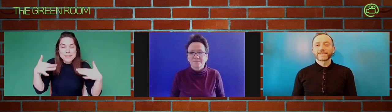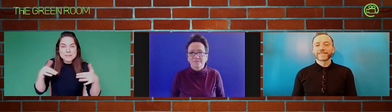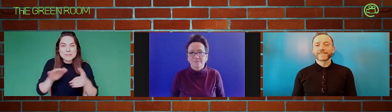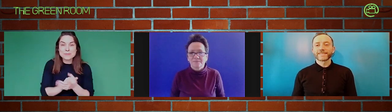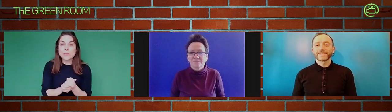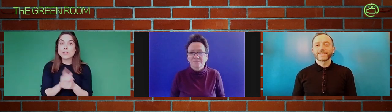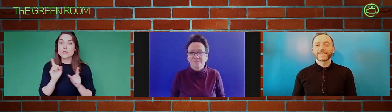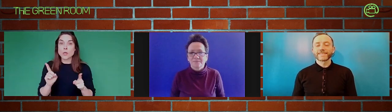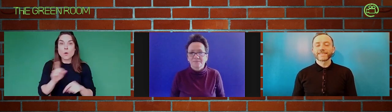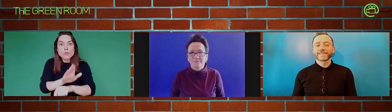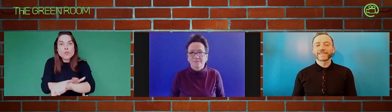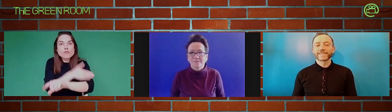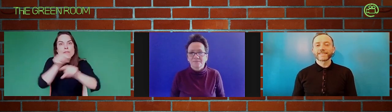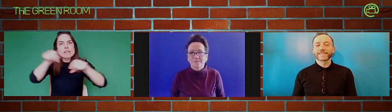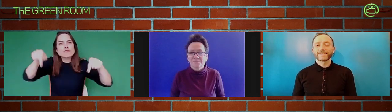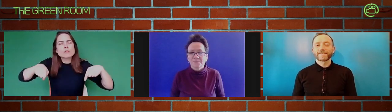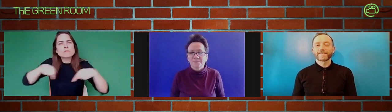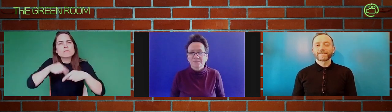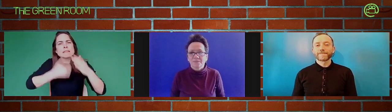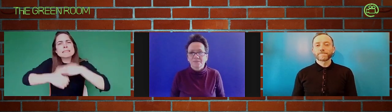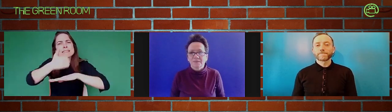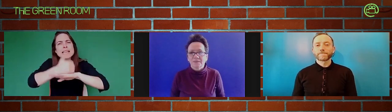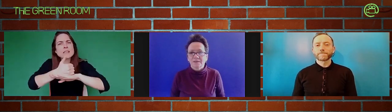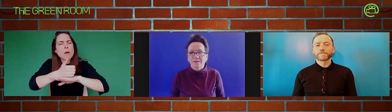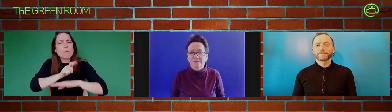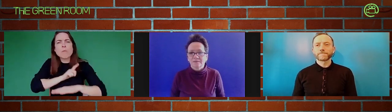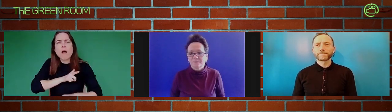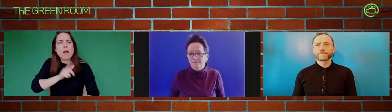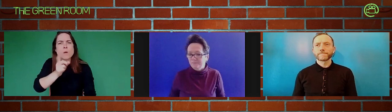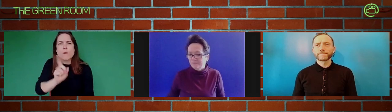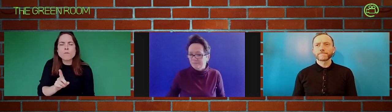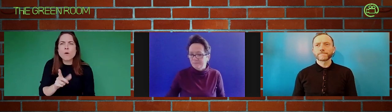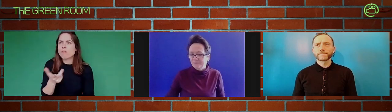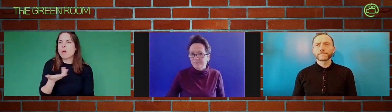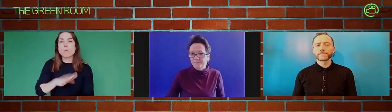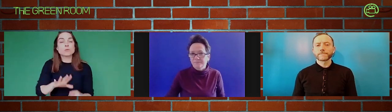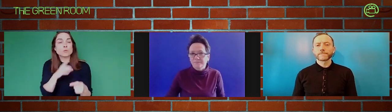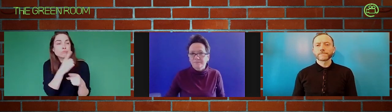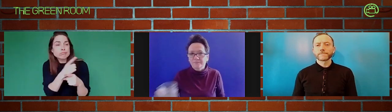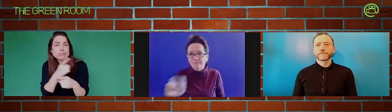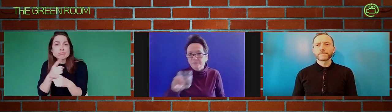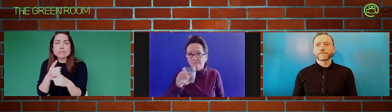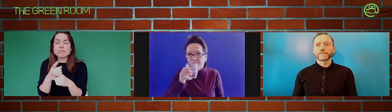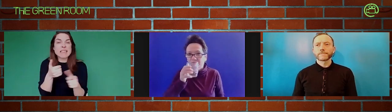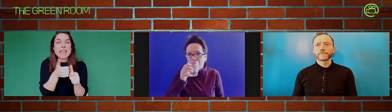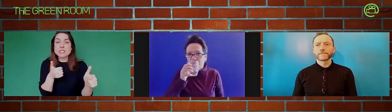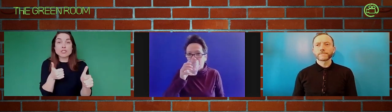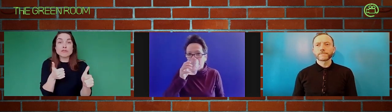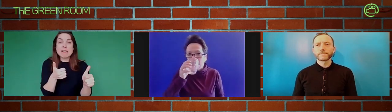set up so that we can, you know chat about industry things and just basically having an informal